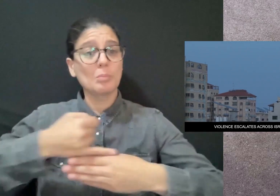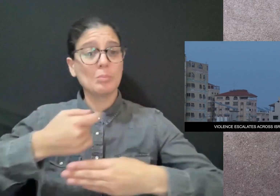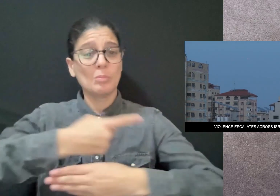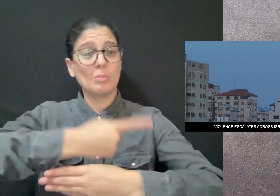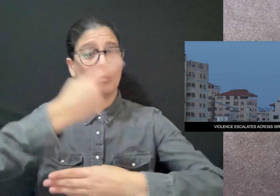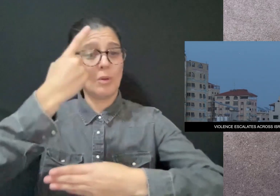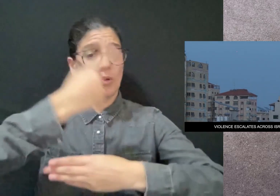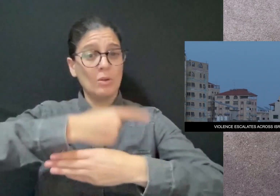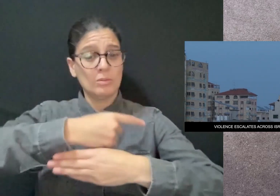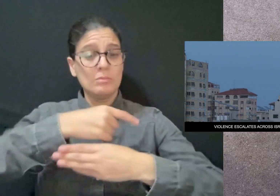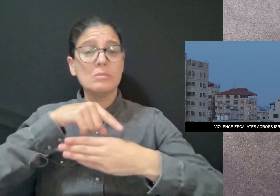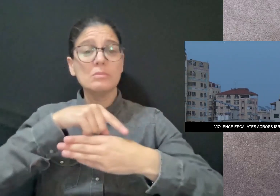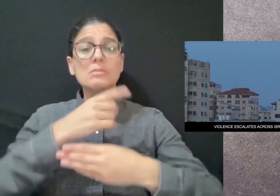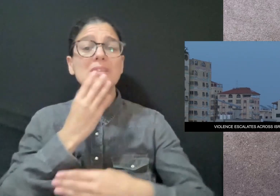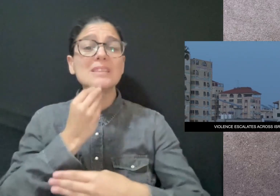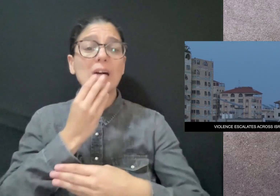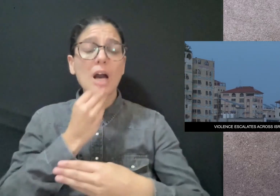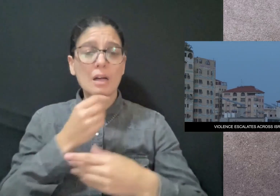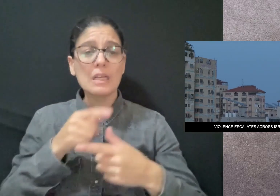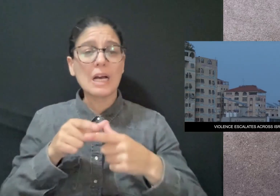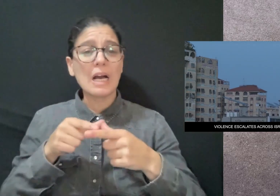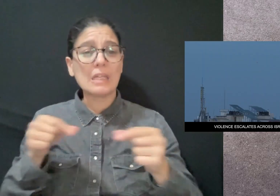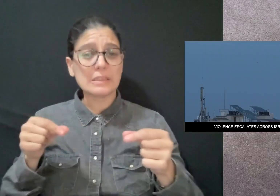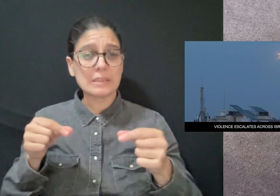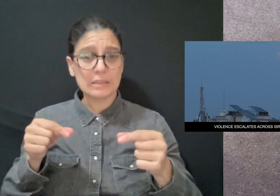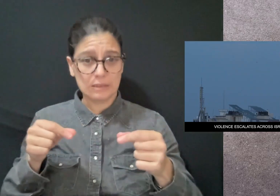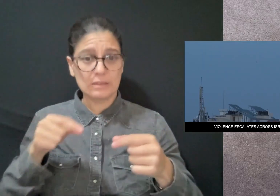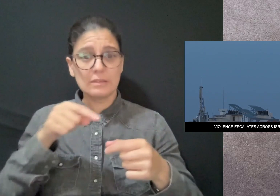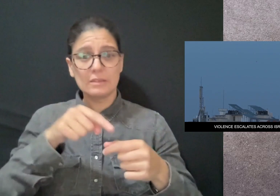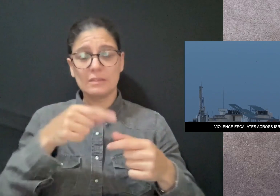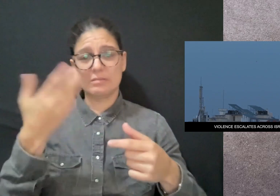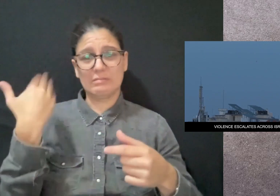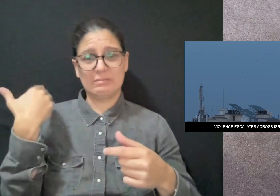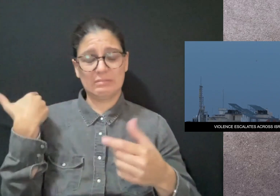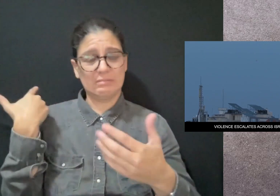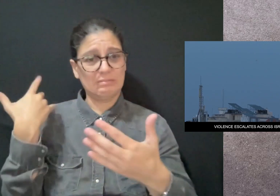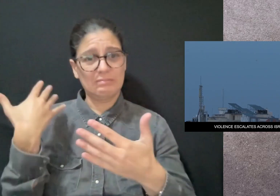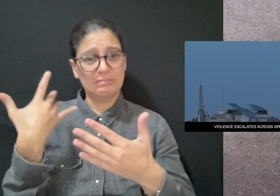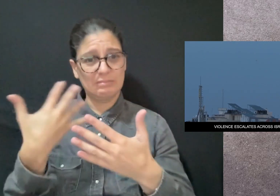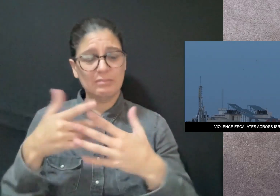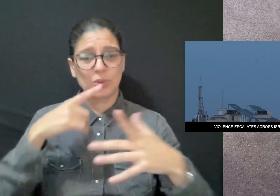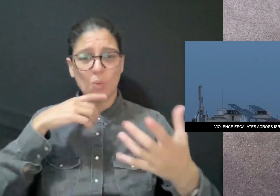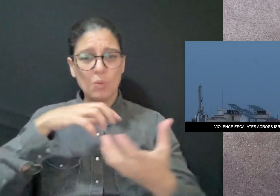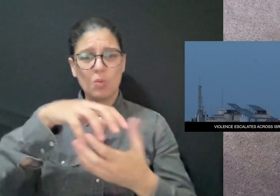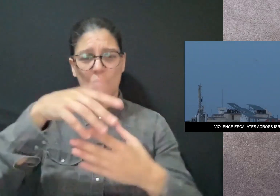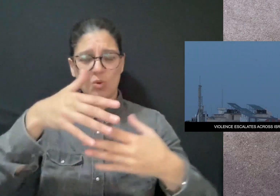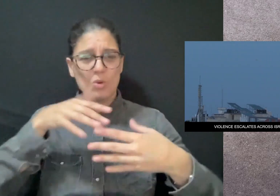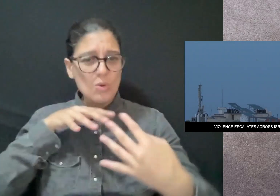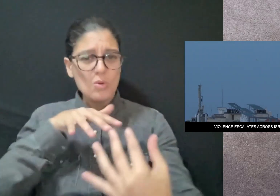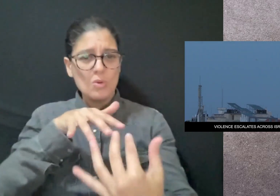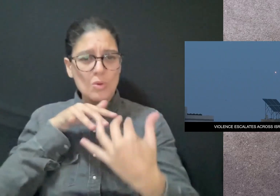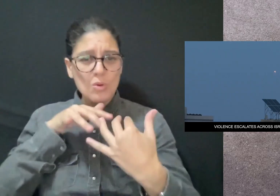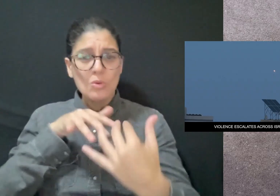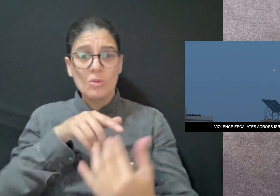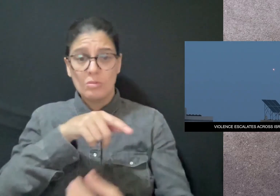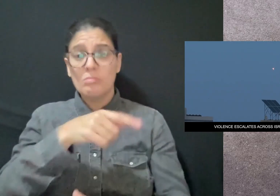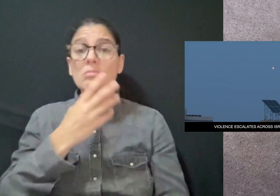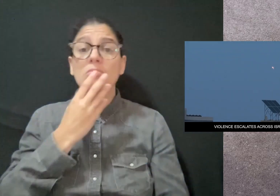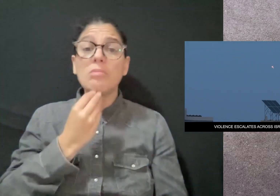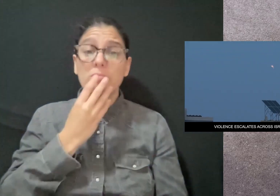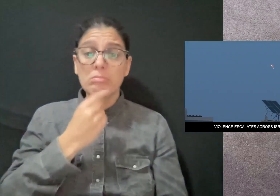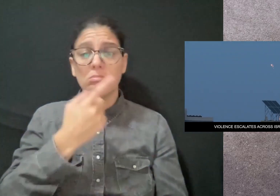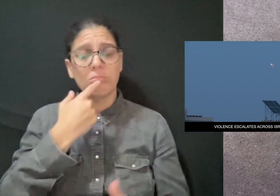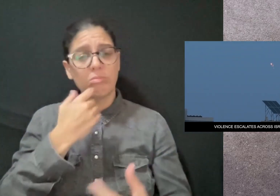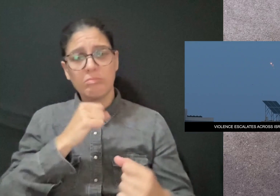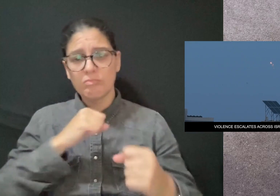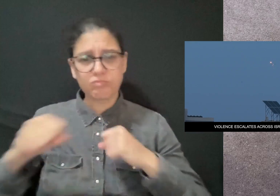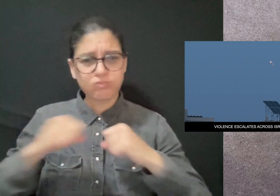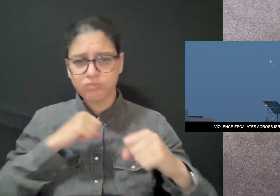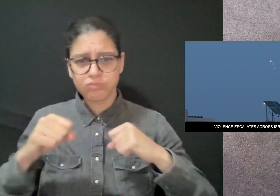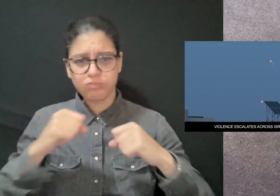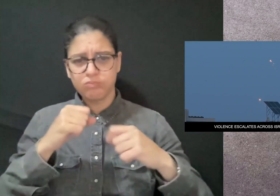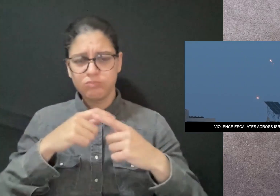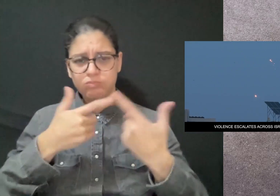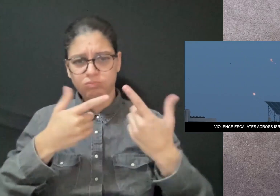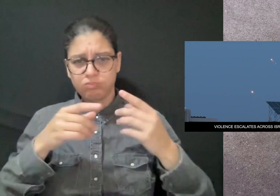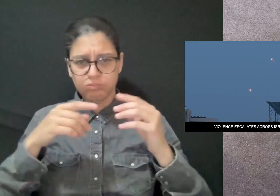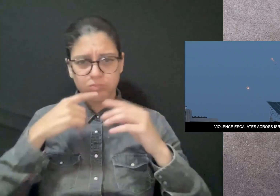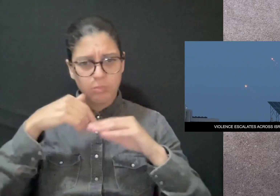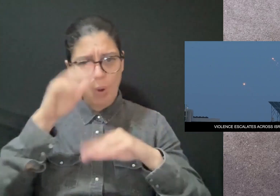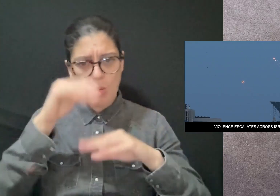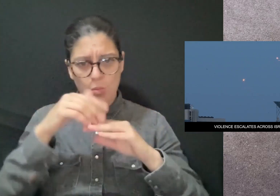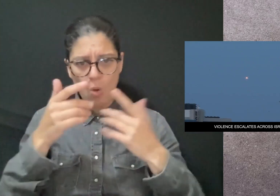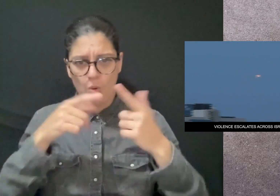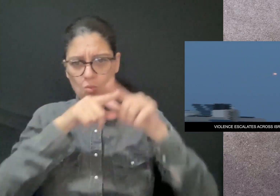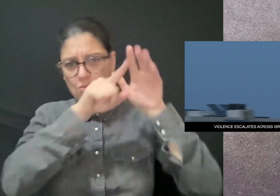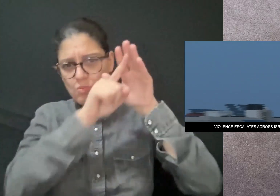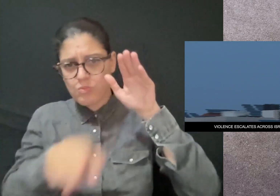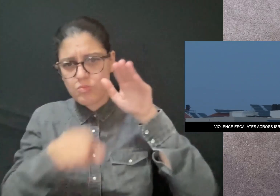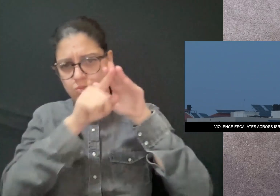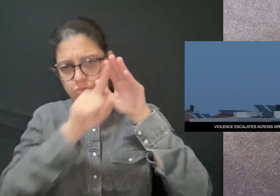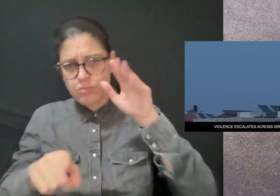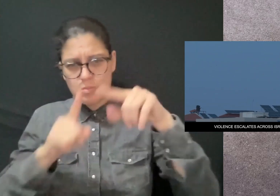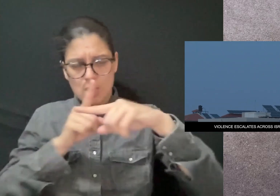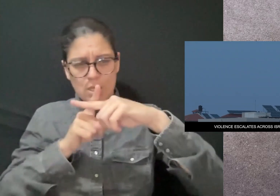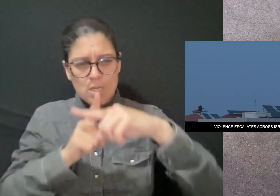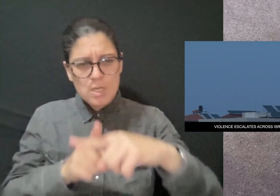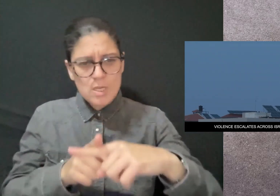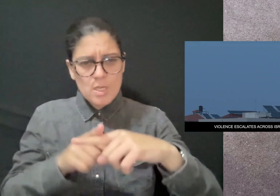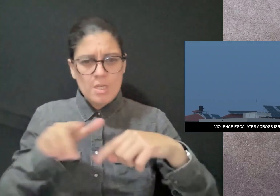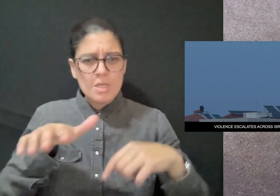Israel Gaza border in months is going on Israel says it's unleashing new airstrikes on Islamic